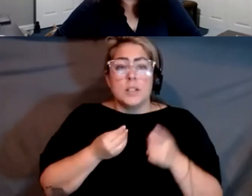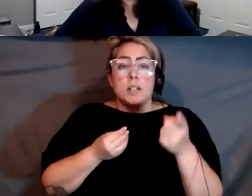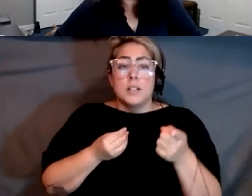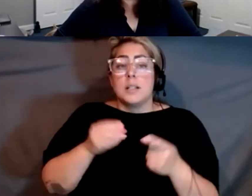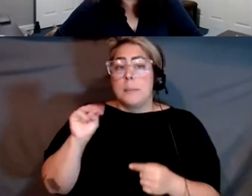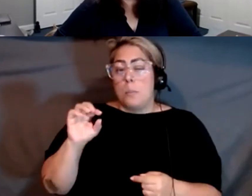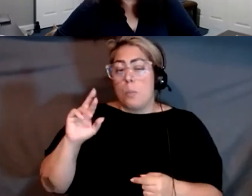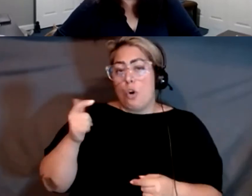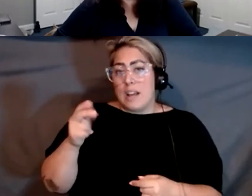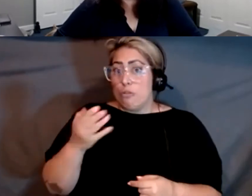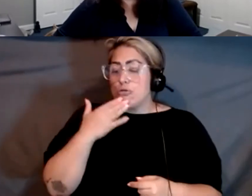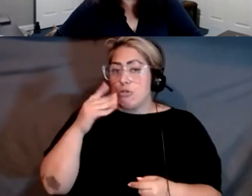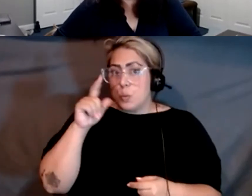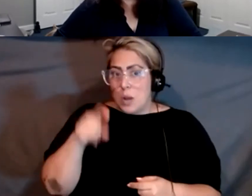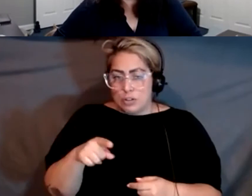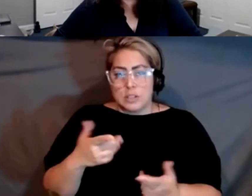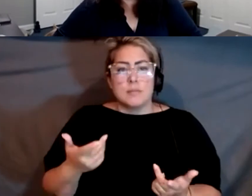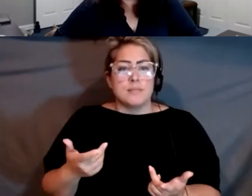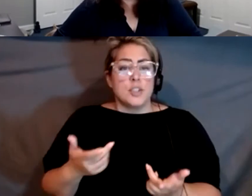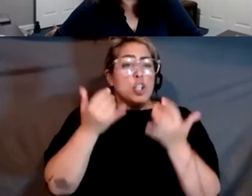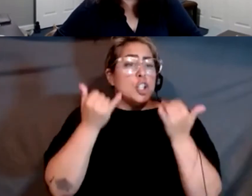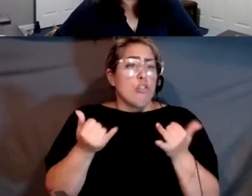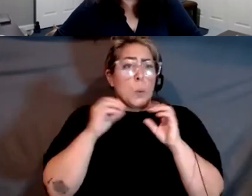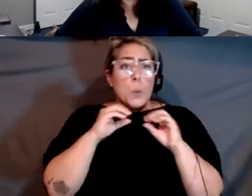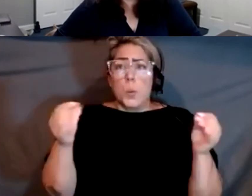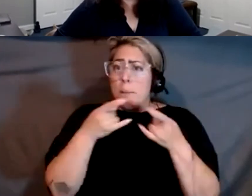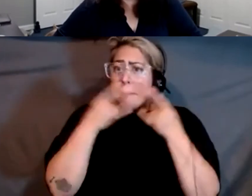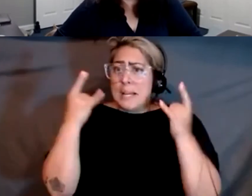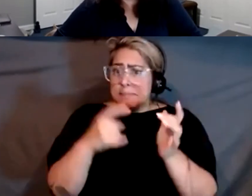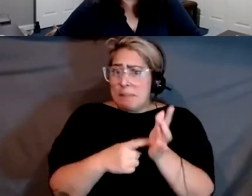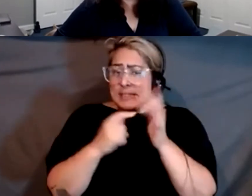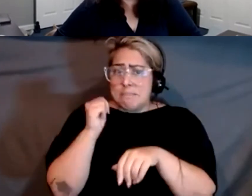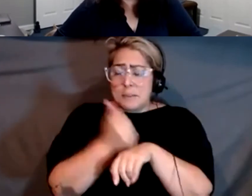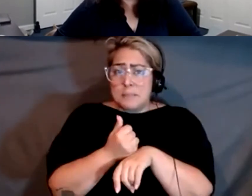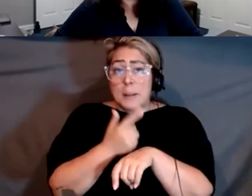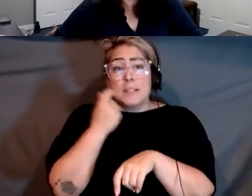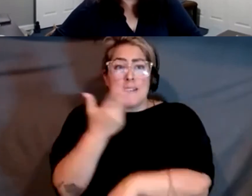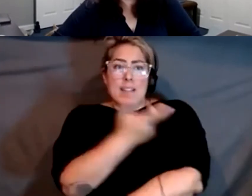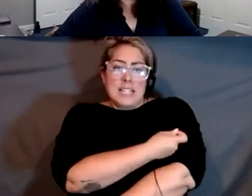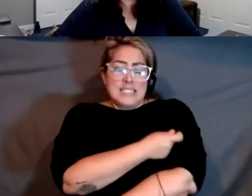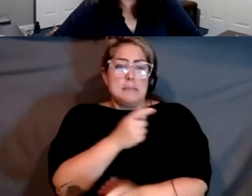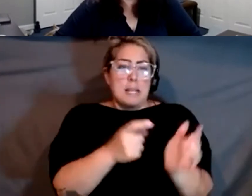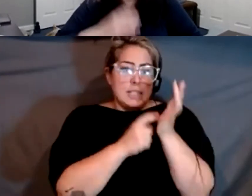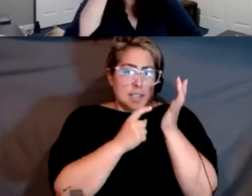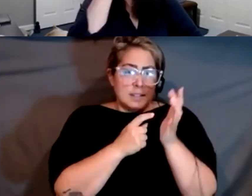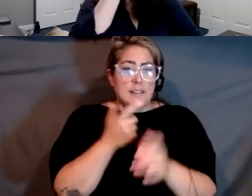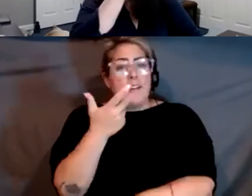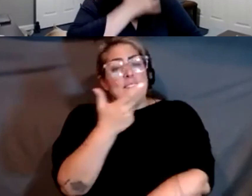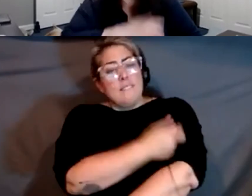currently there is not a mask mandate in place because we have a vaccine mandate. And the taxing mandate supersedes the